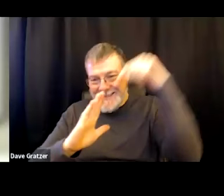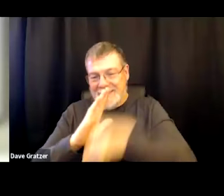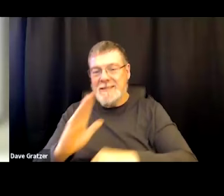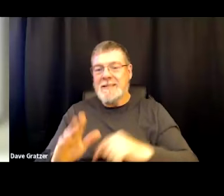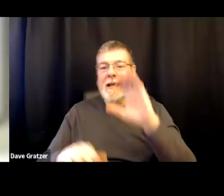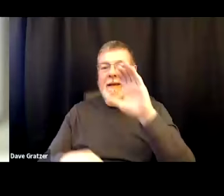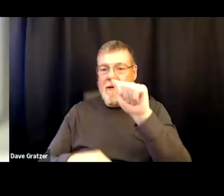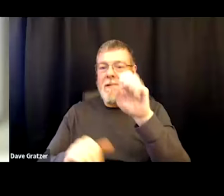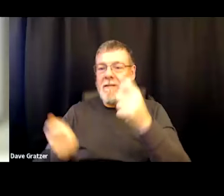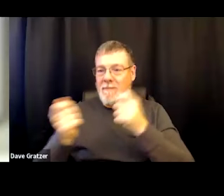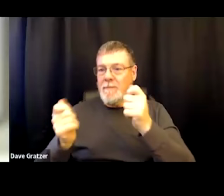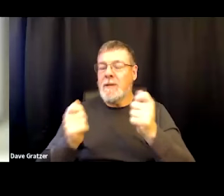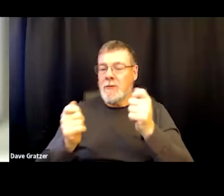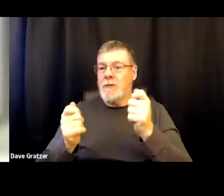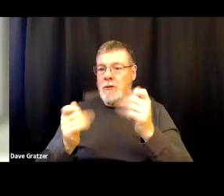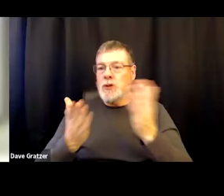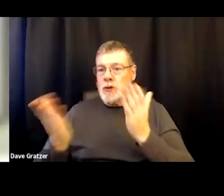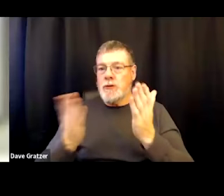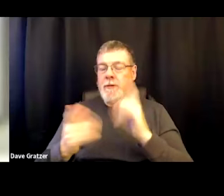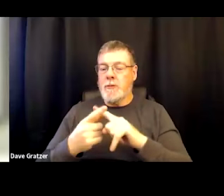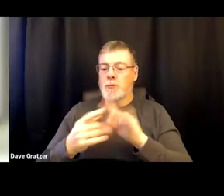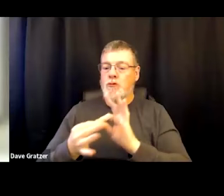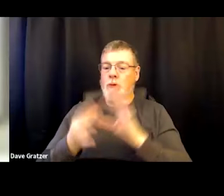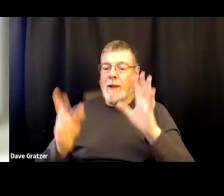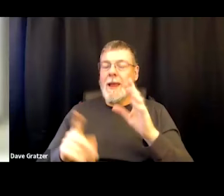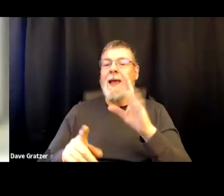for those people at the point of release and reentry.